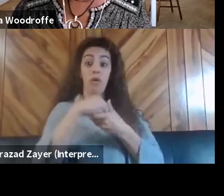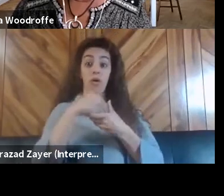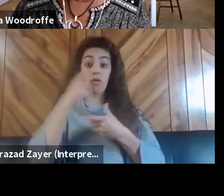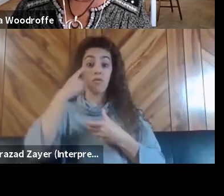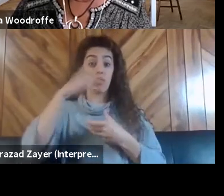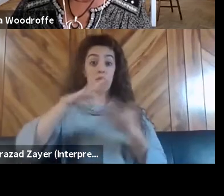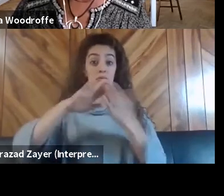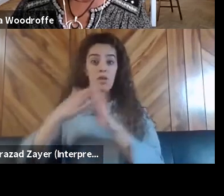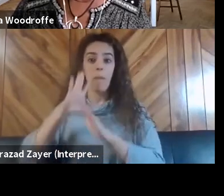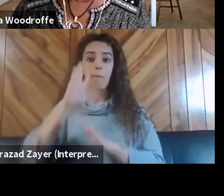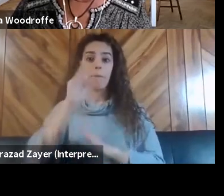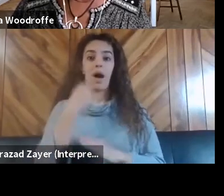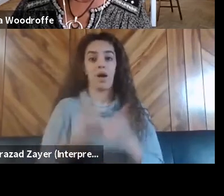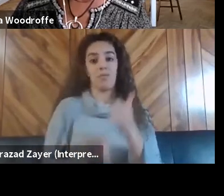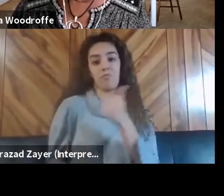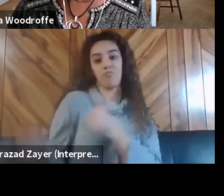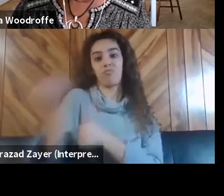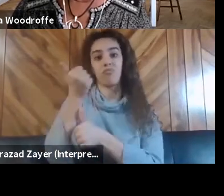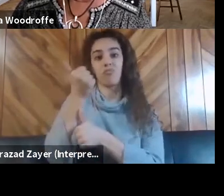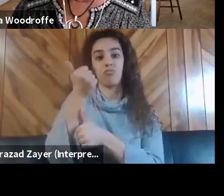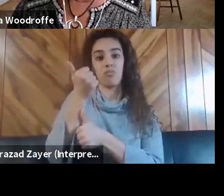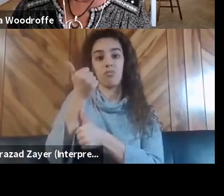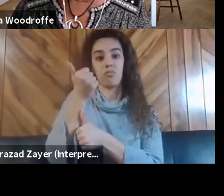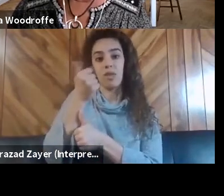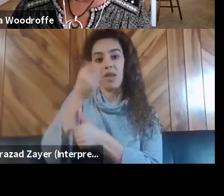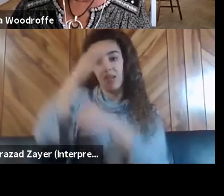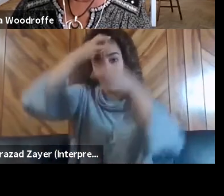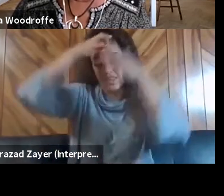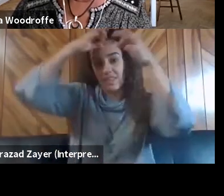you are the expert in your field, I am an expert in my